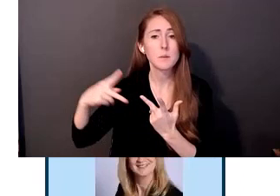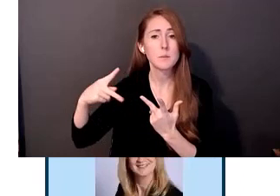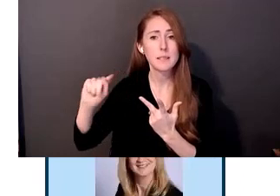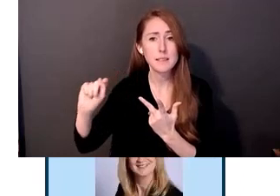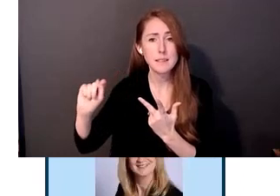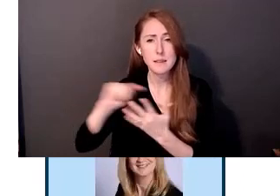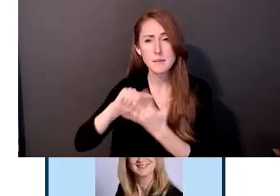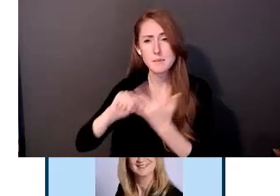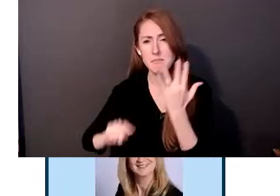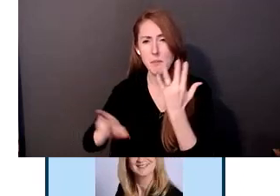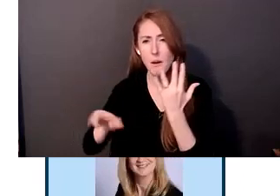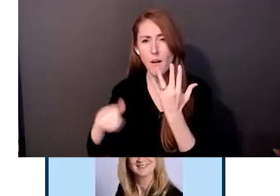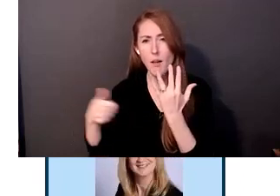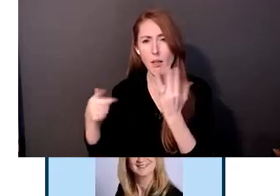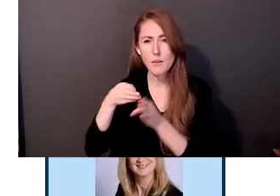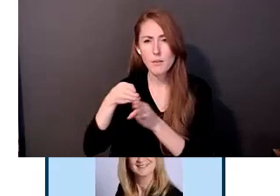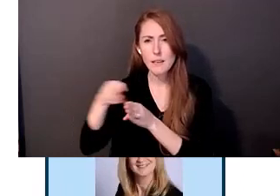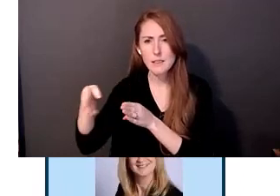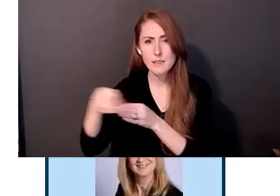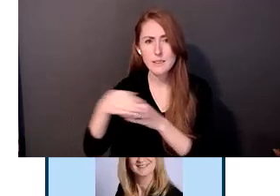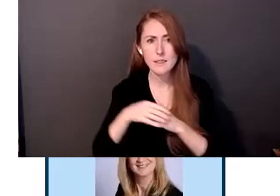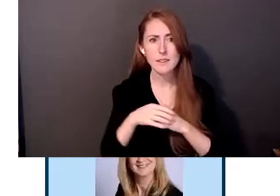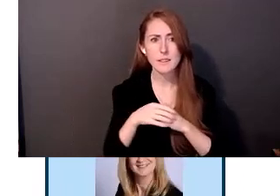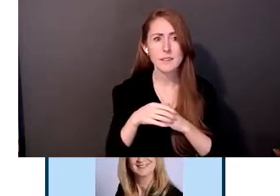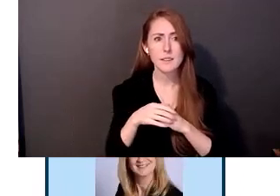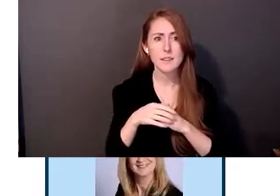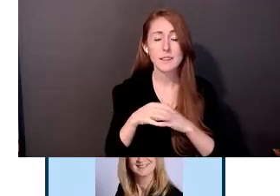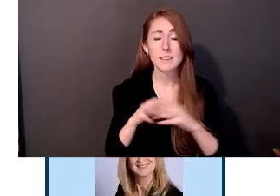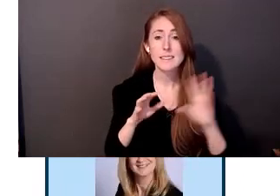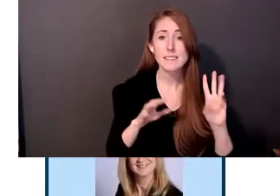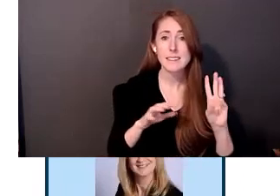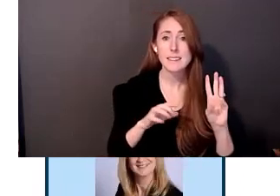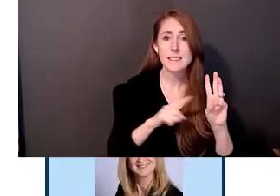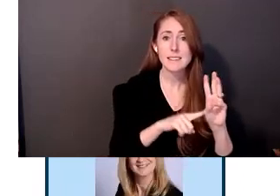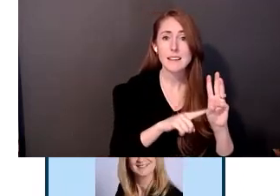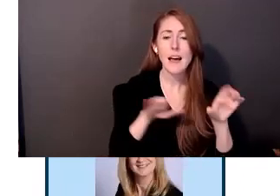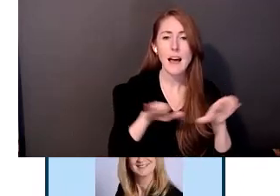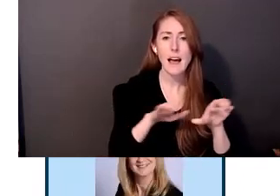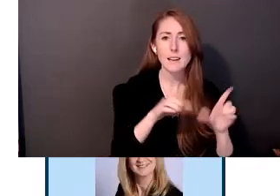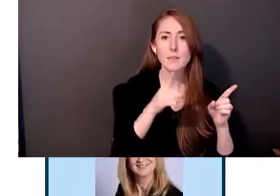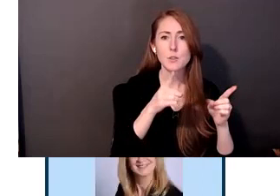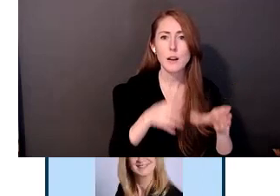and six executive directors from brain injury associations across Canada.